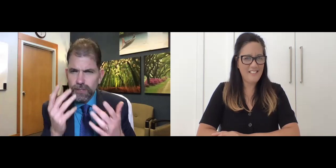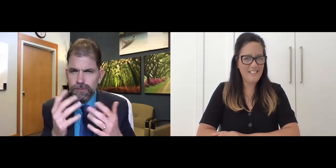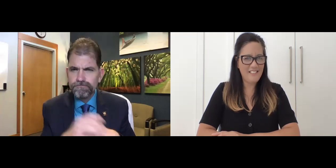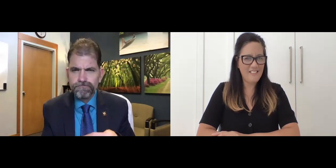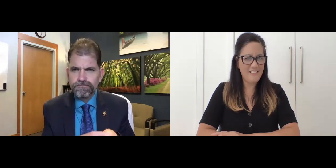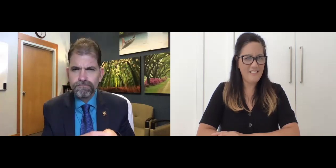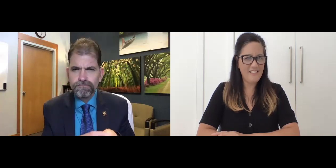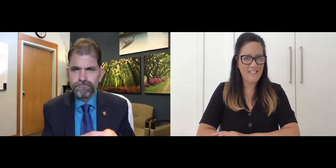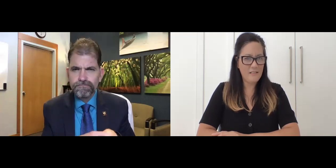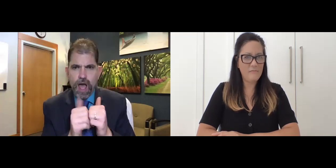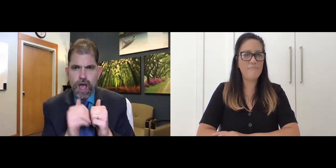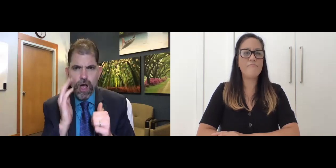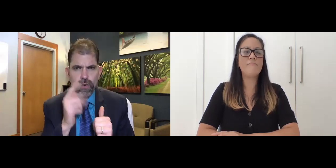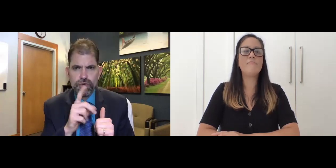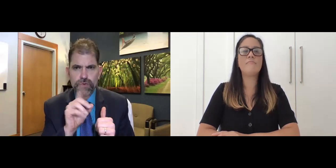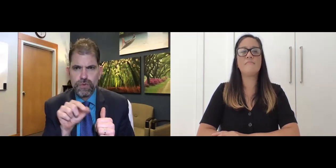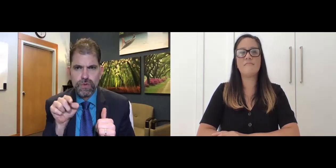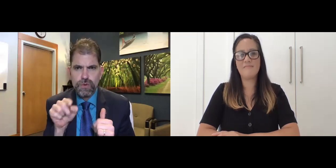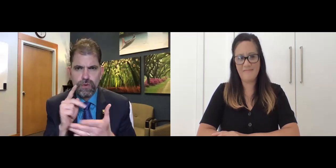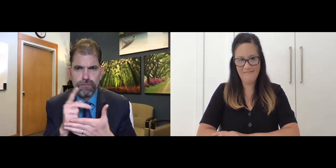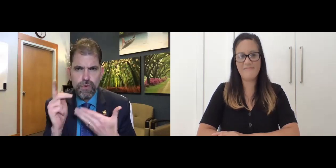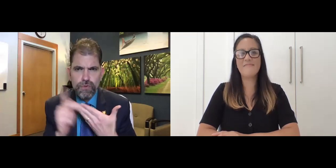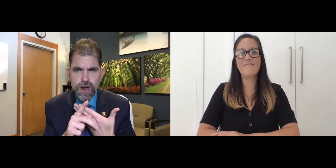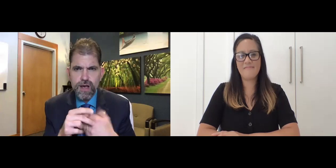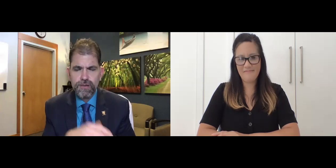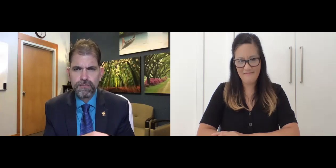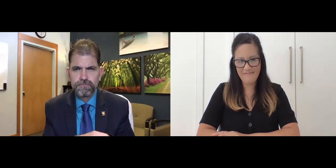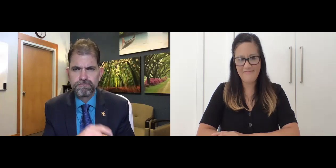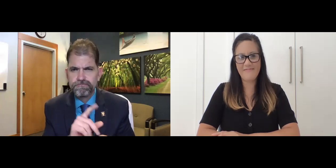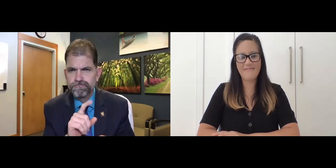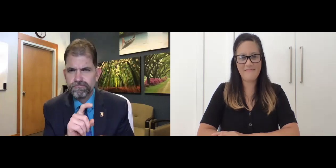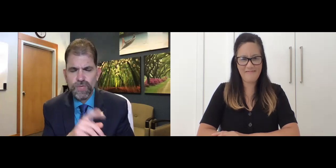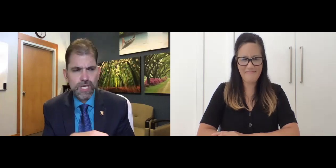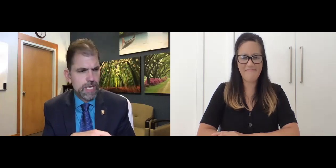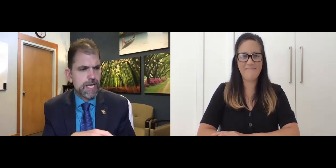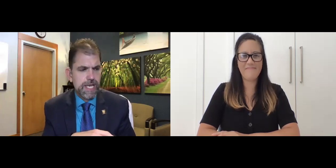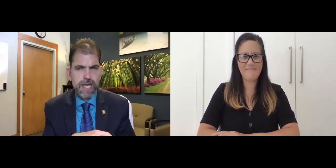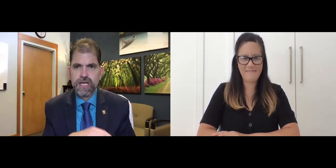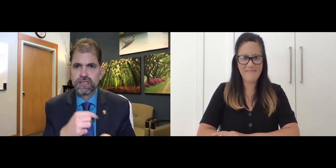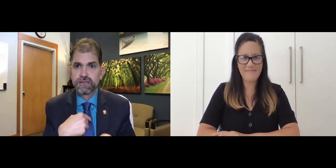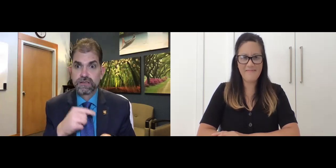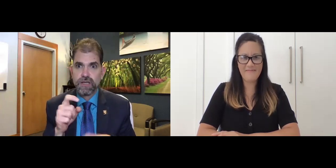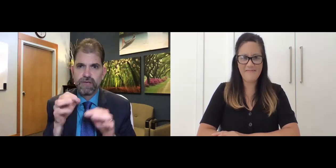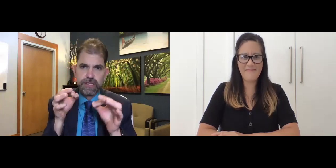They ask me things like hmm well if you're deaf, how are you going to do this program?